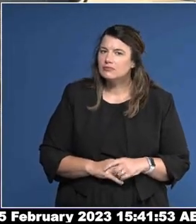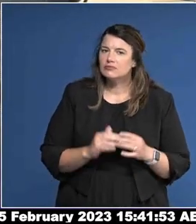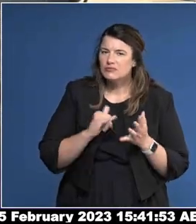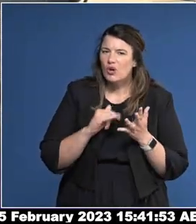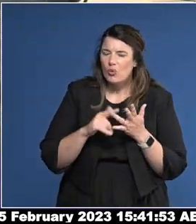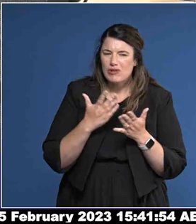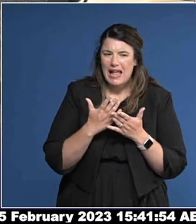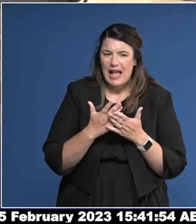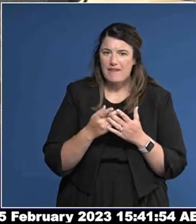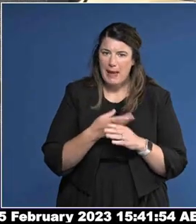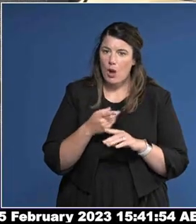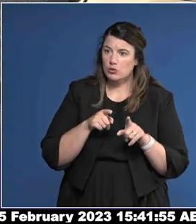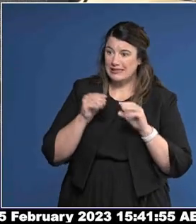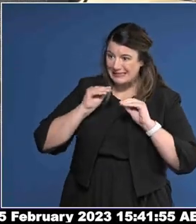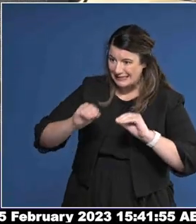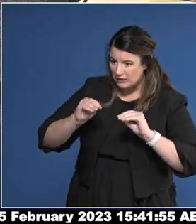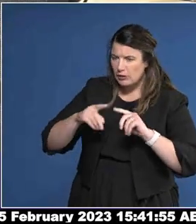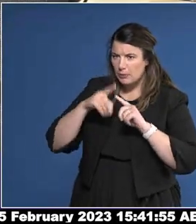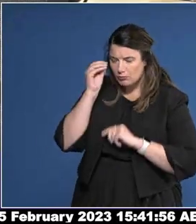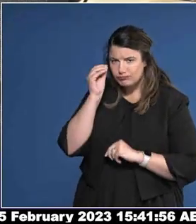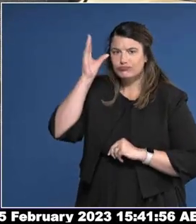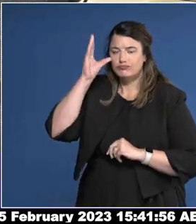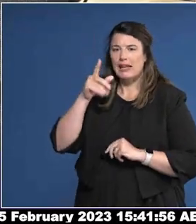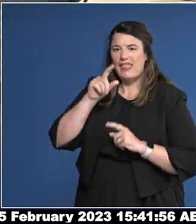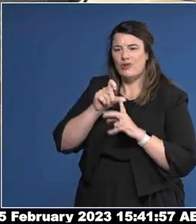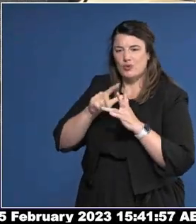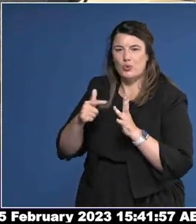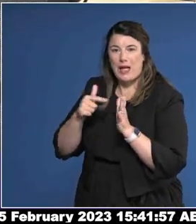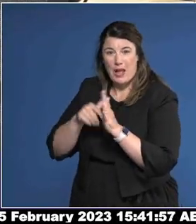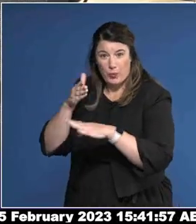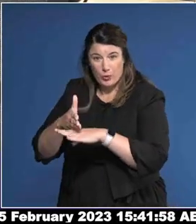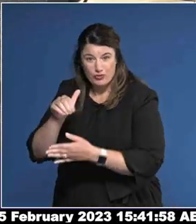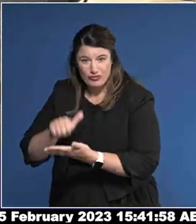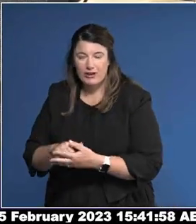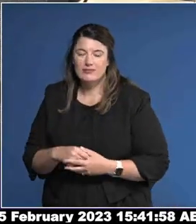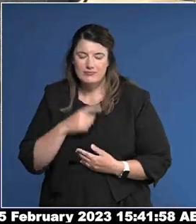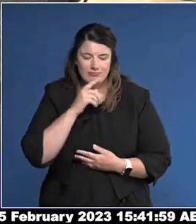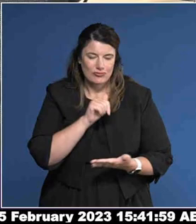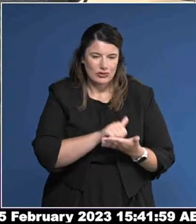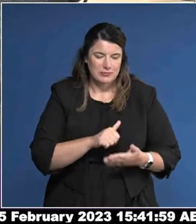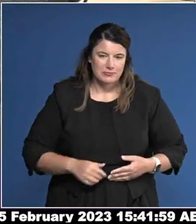Absolutely. MS DOWSETT: Within the zero tolerance framework, where does